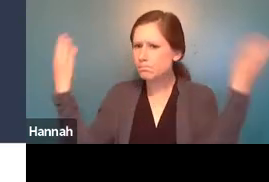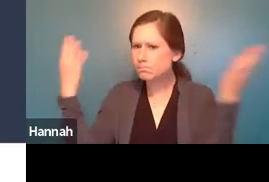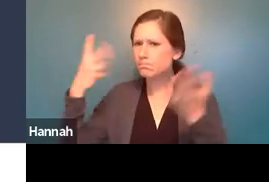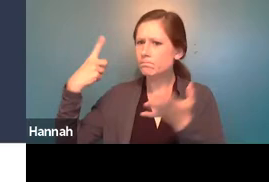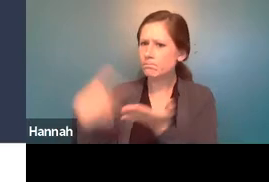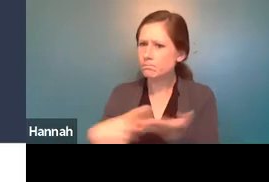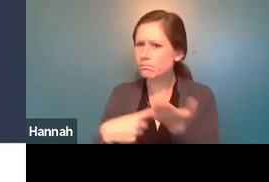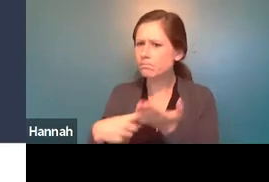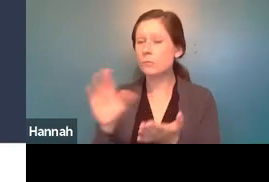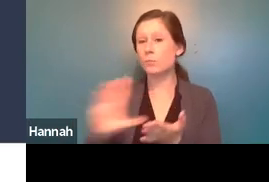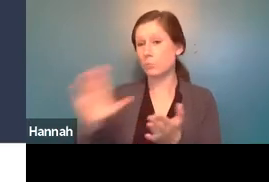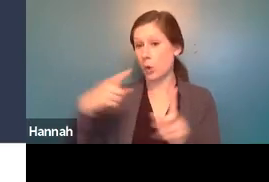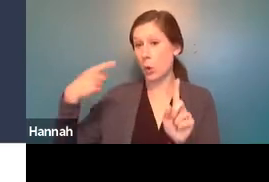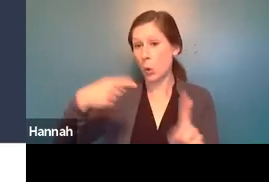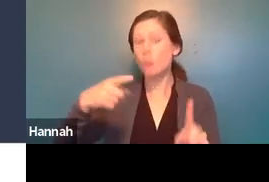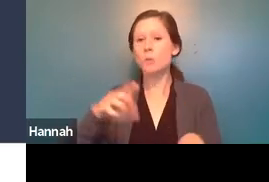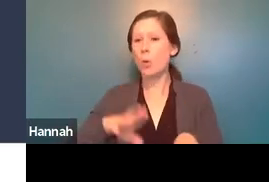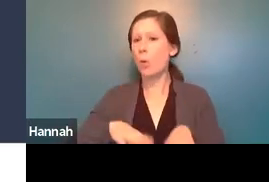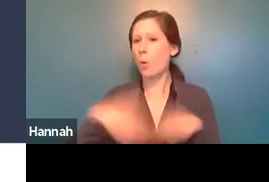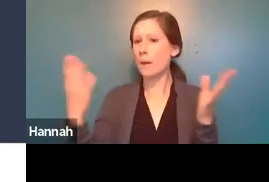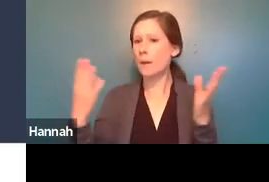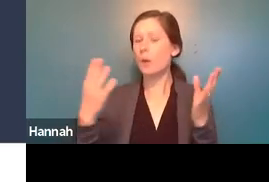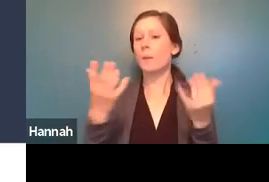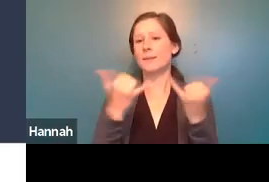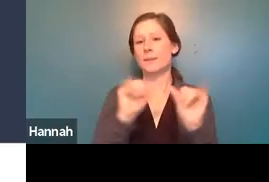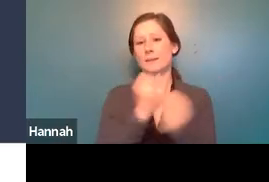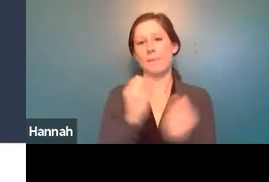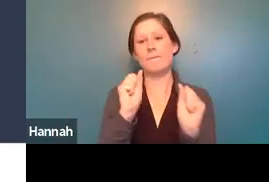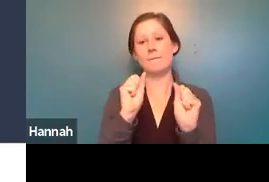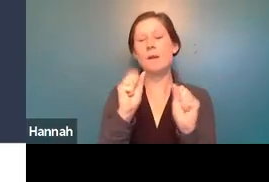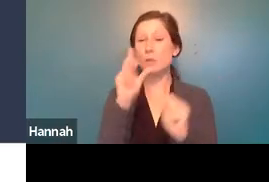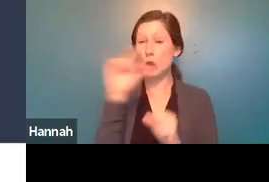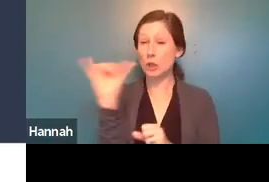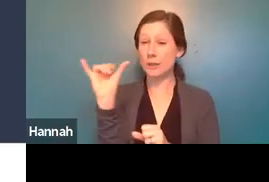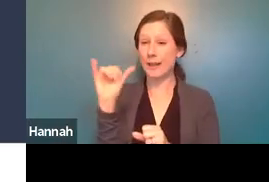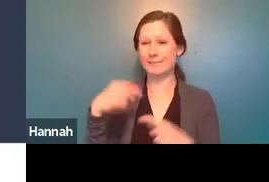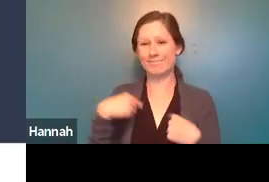it if they can do it and be safe. But what that looks like I too am not sure right now.